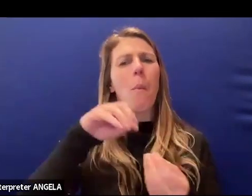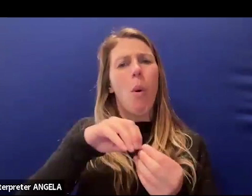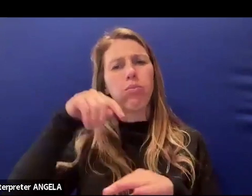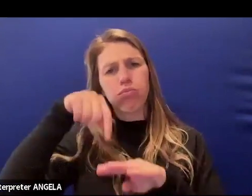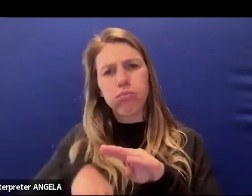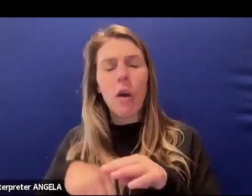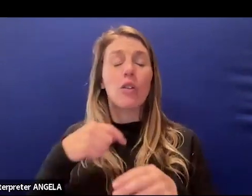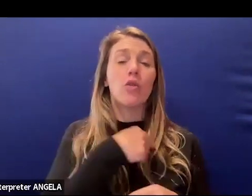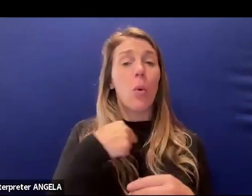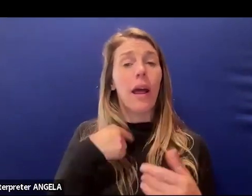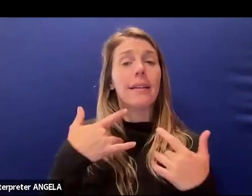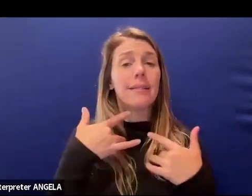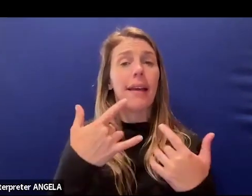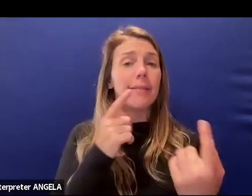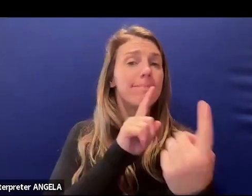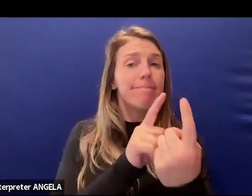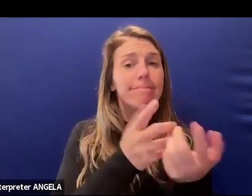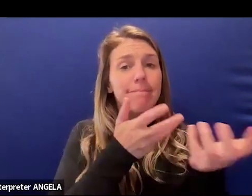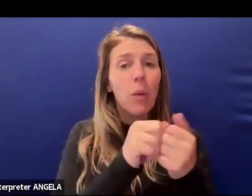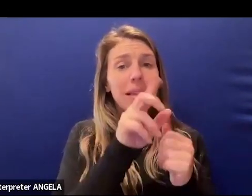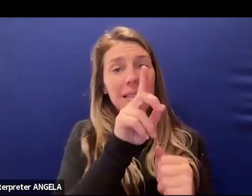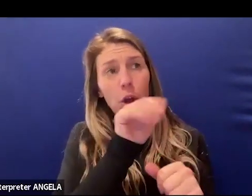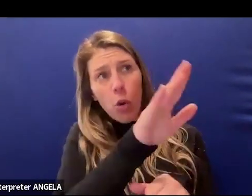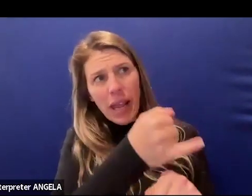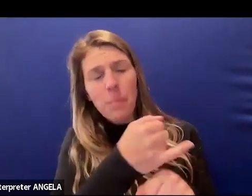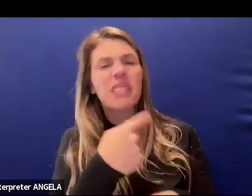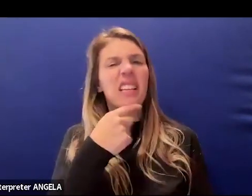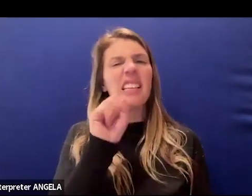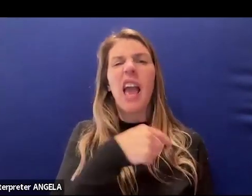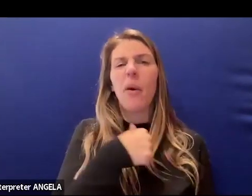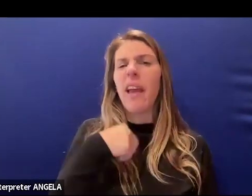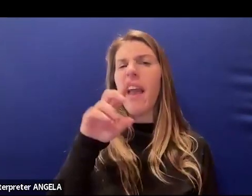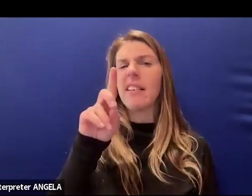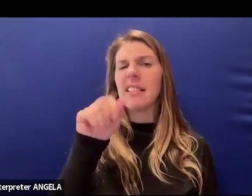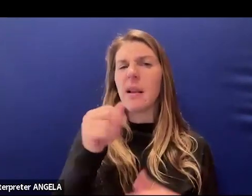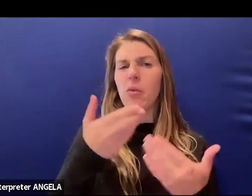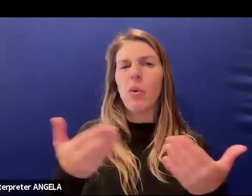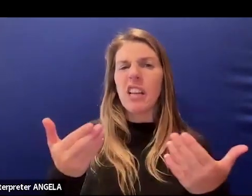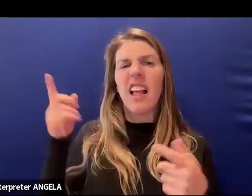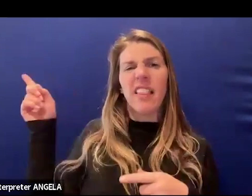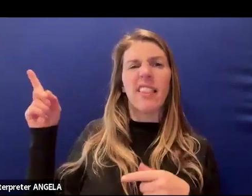Often when I'm out talking to folks about disability on their campuses, they say, "Oh, yes, yes, yes, we have a disability resources office on campus.